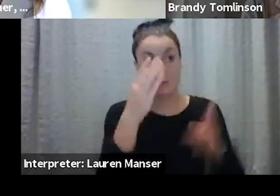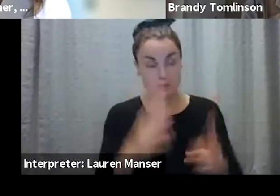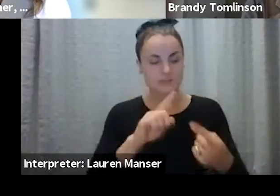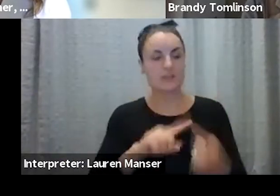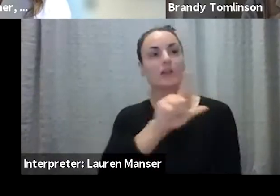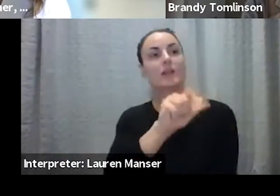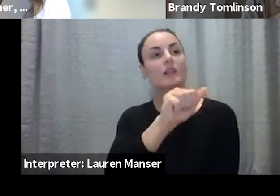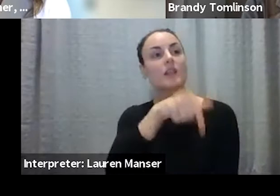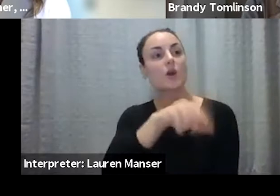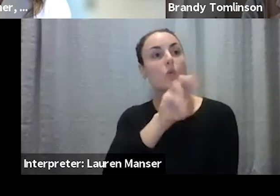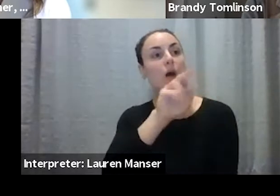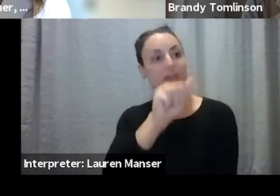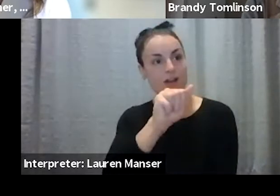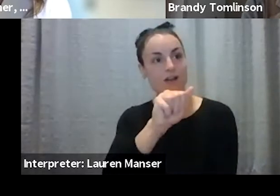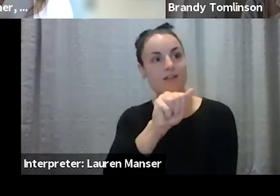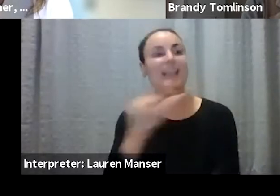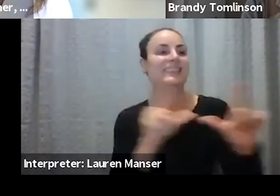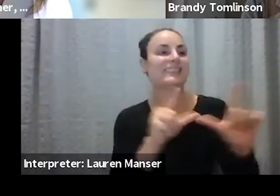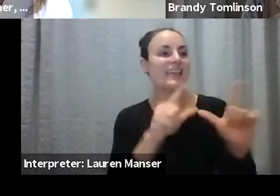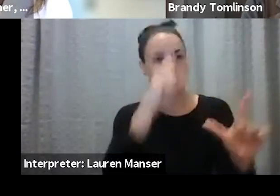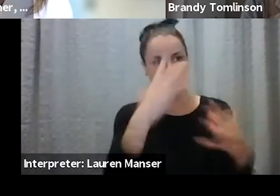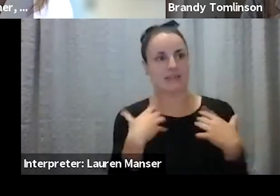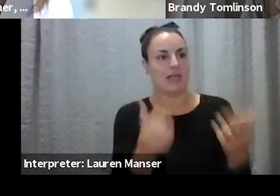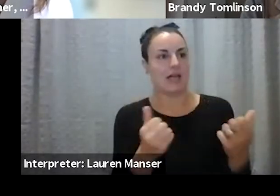who's been working with a lot of individuals